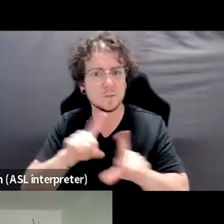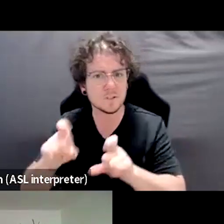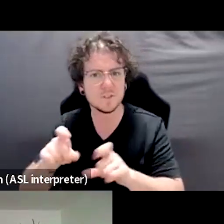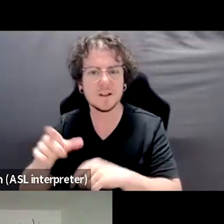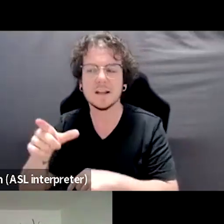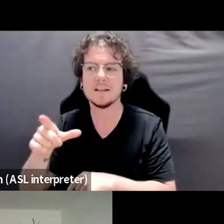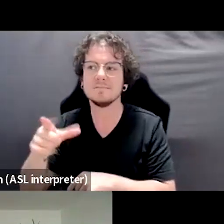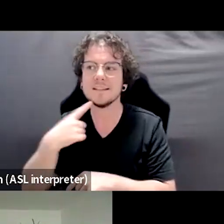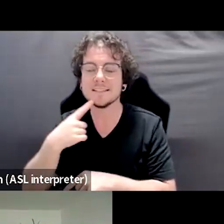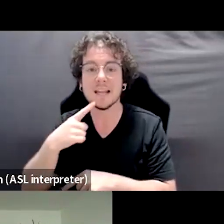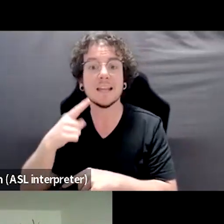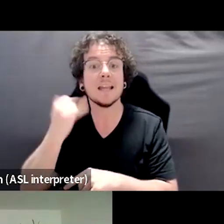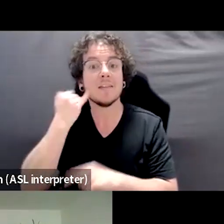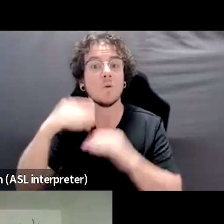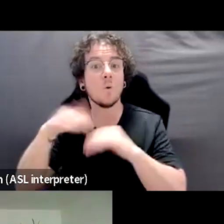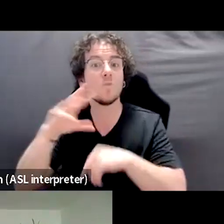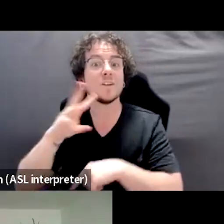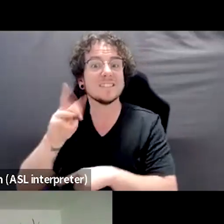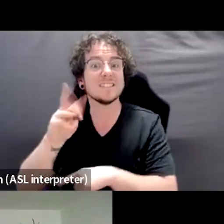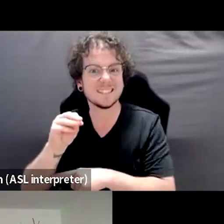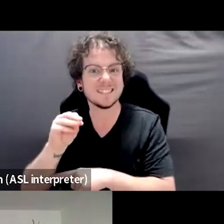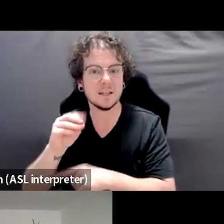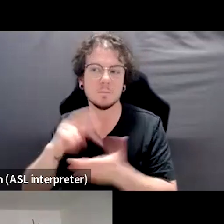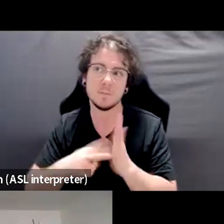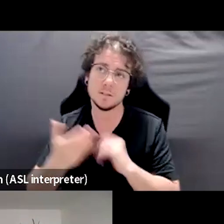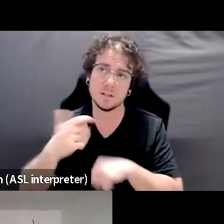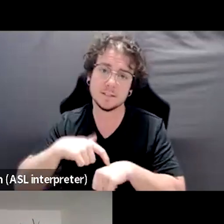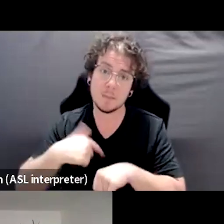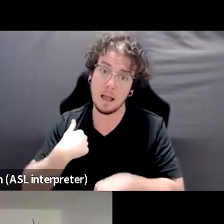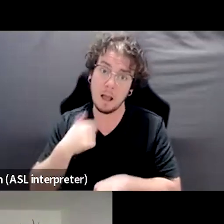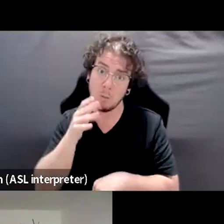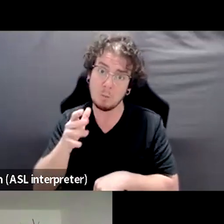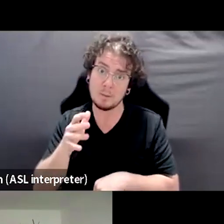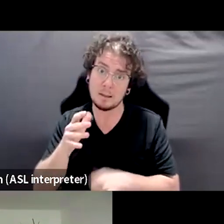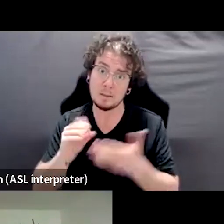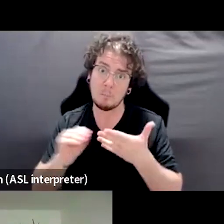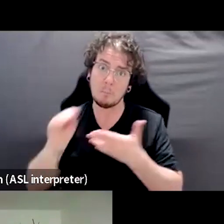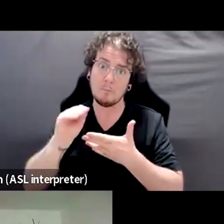next survey is done, I will be in the 60 plus category, which that's not great. But anyway,